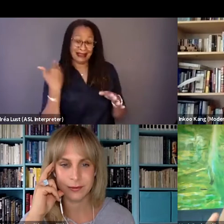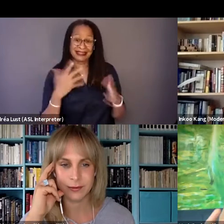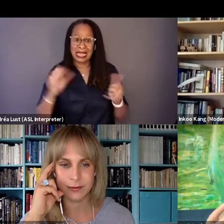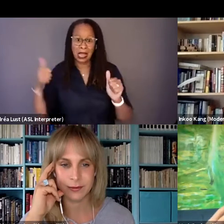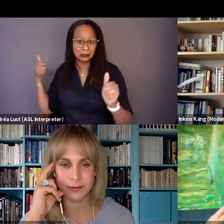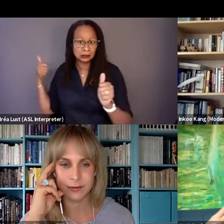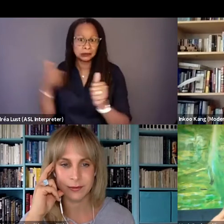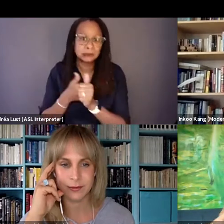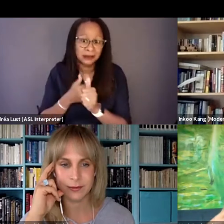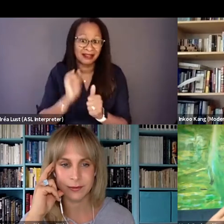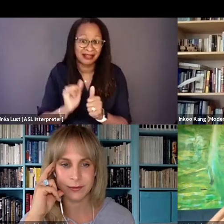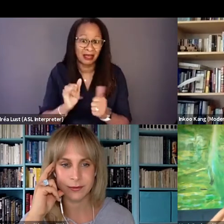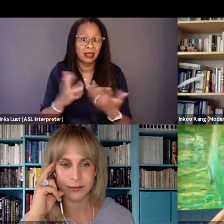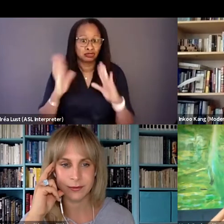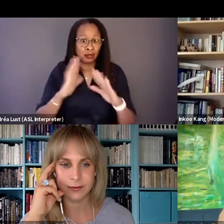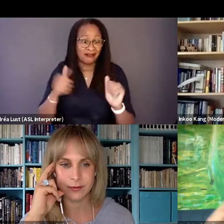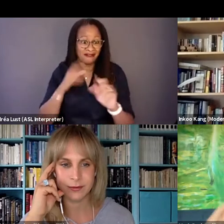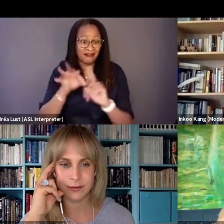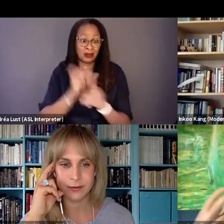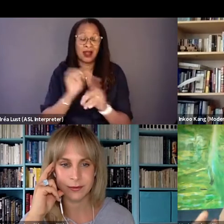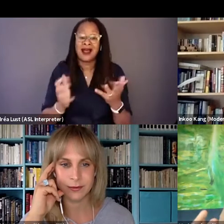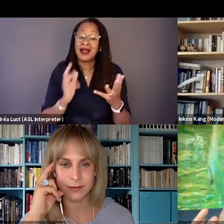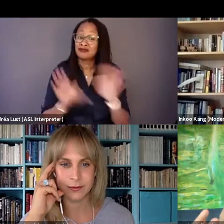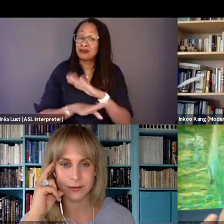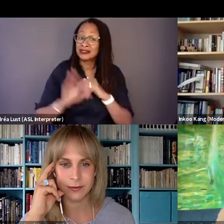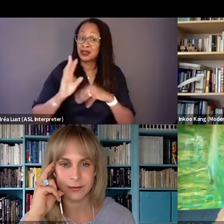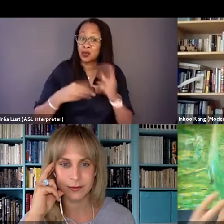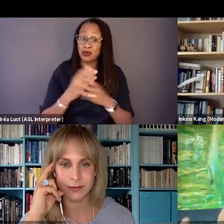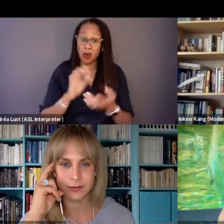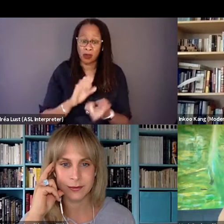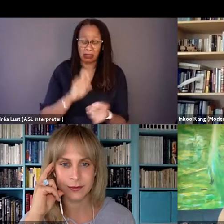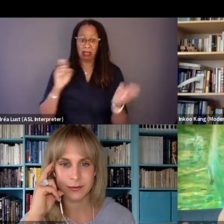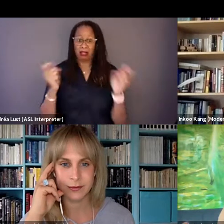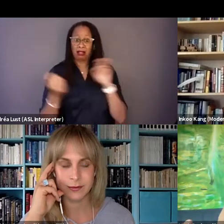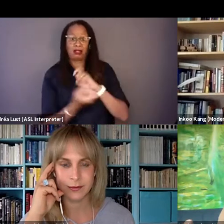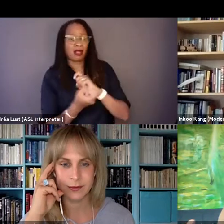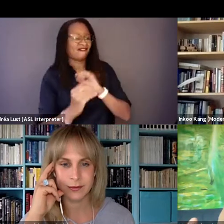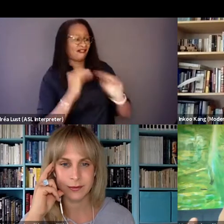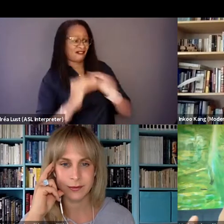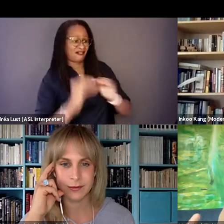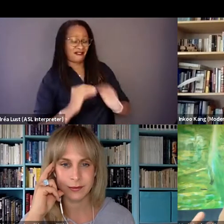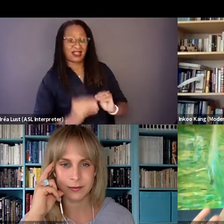and how basically the world had over-corrected that, particularly as you see towards the end of this documentary series